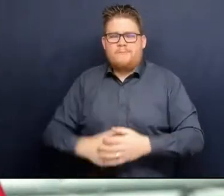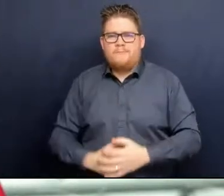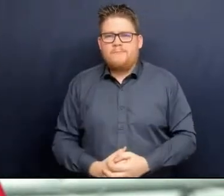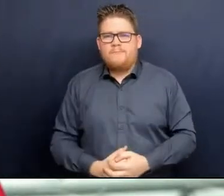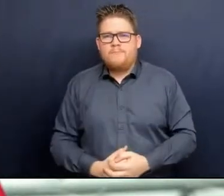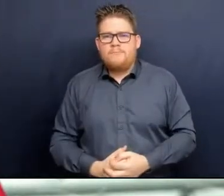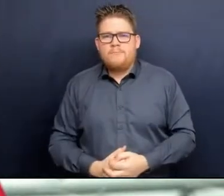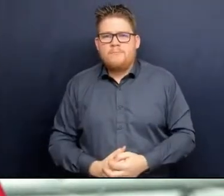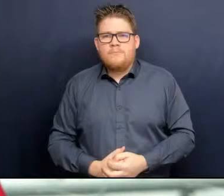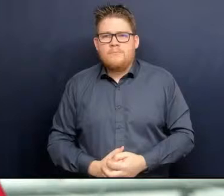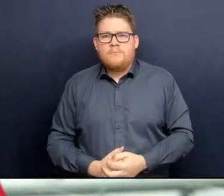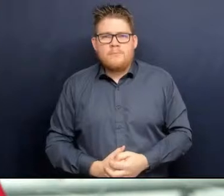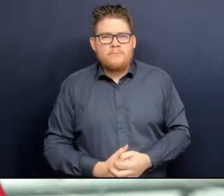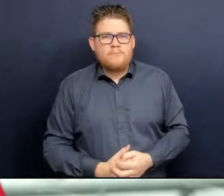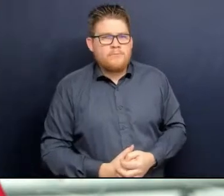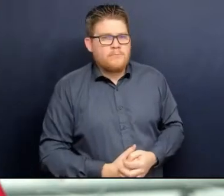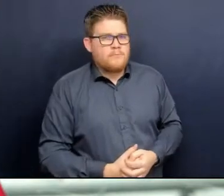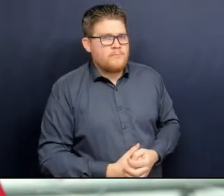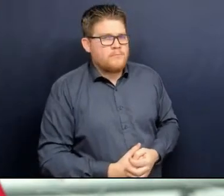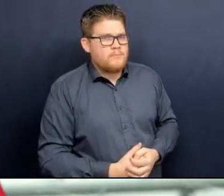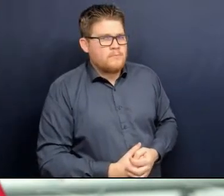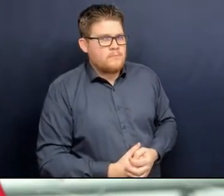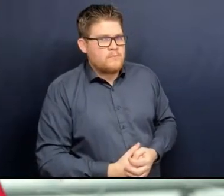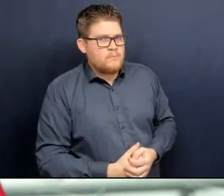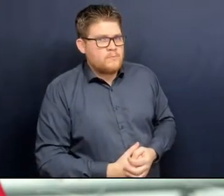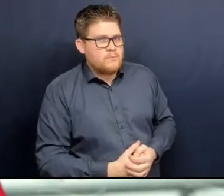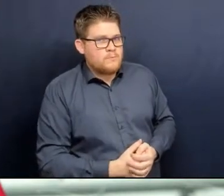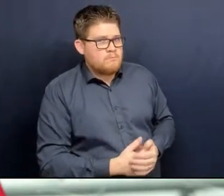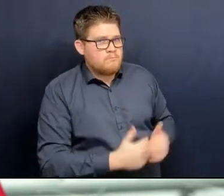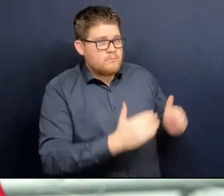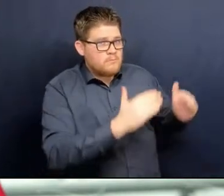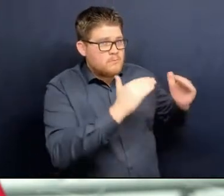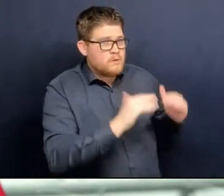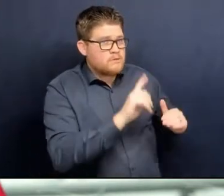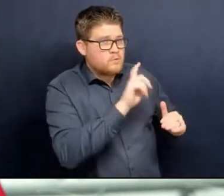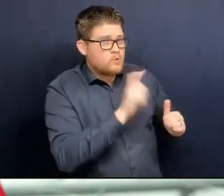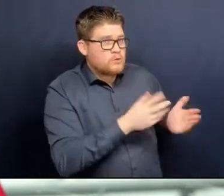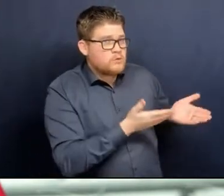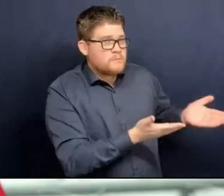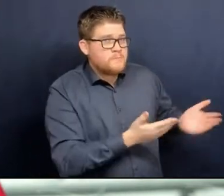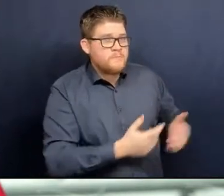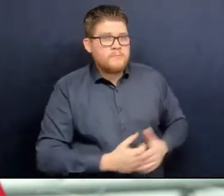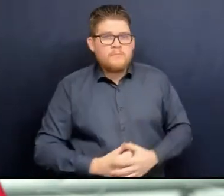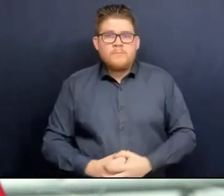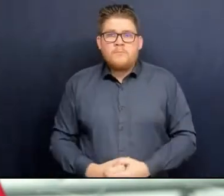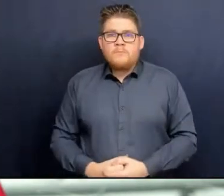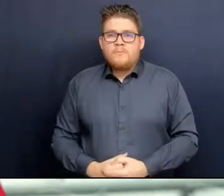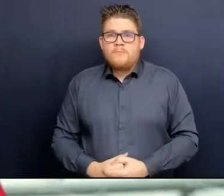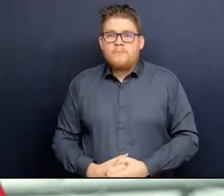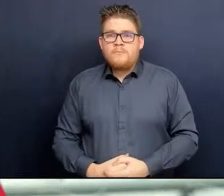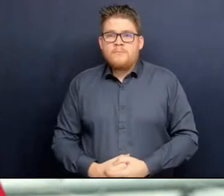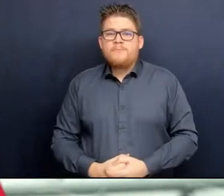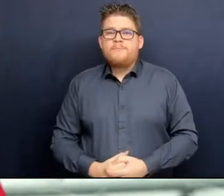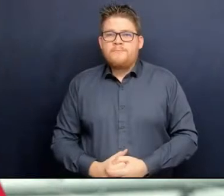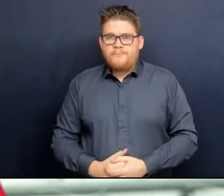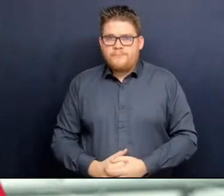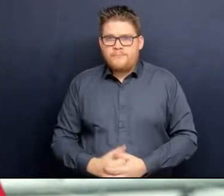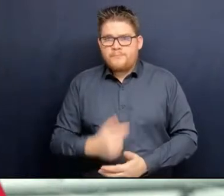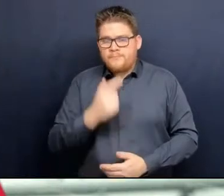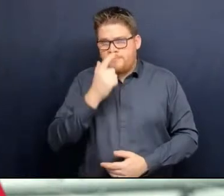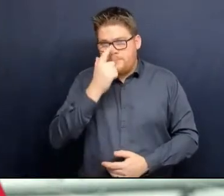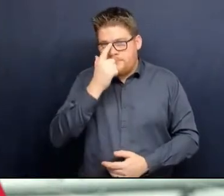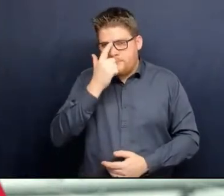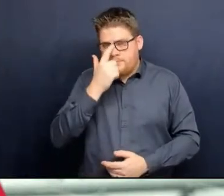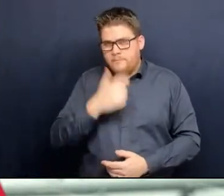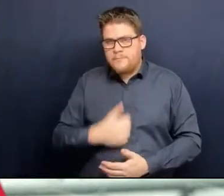question comes from Lisa used as